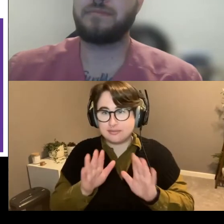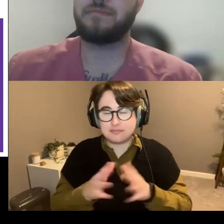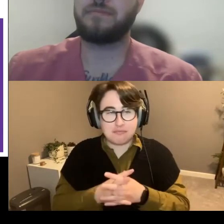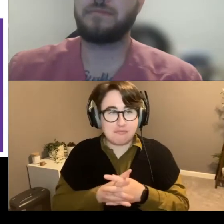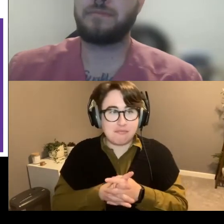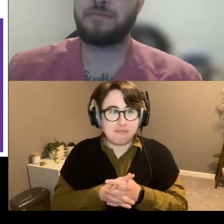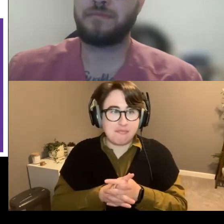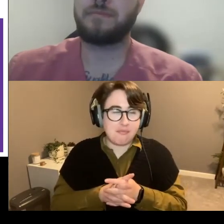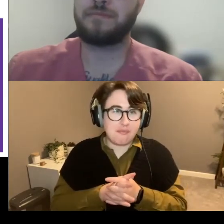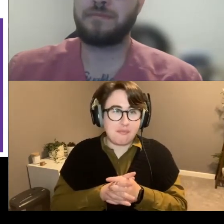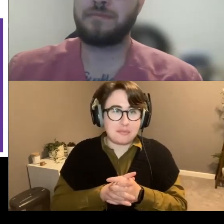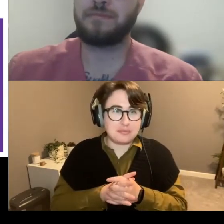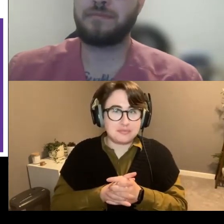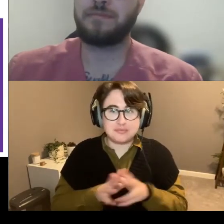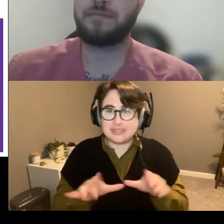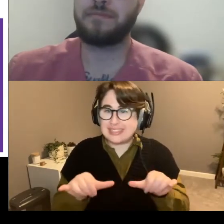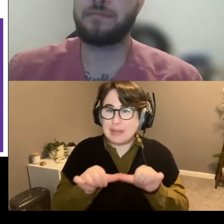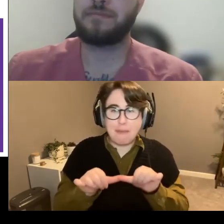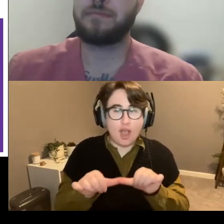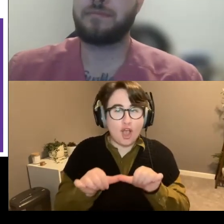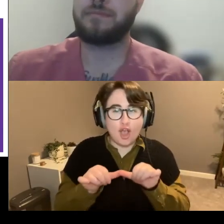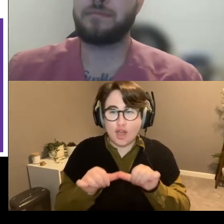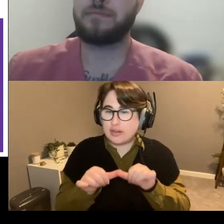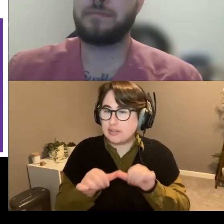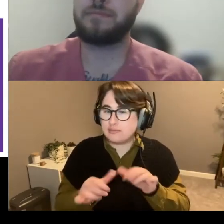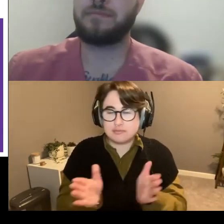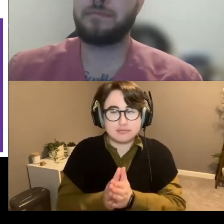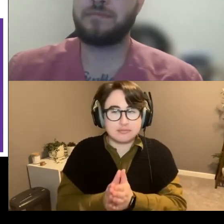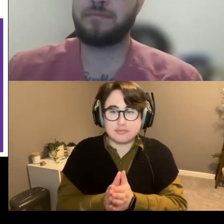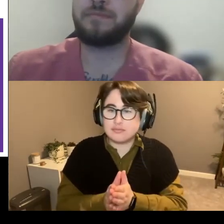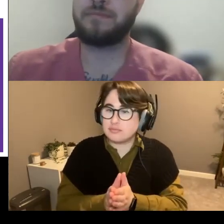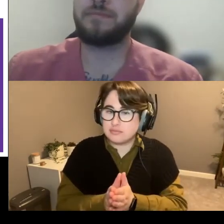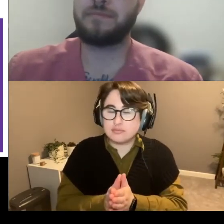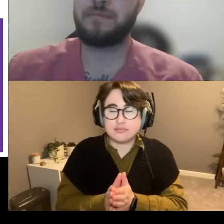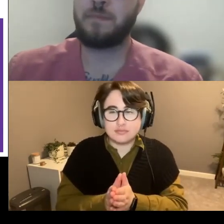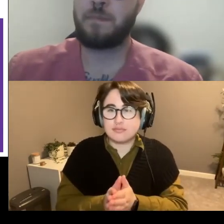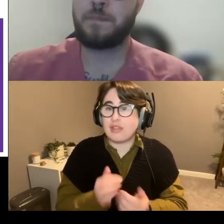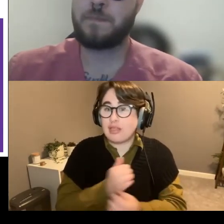just to keep on holding on, loving each other,